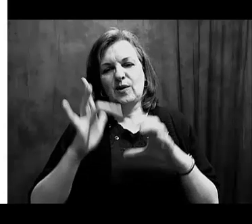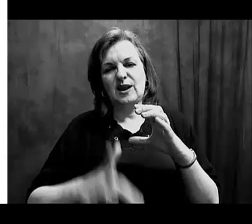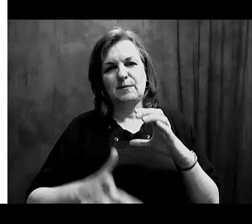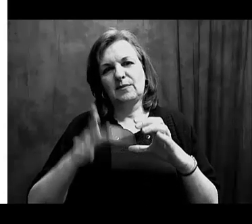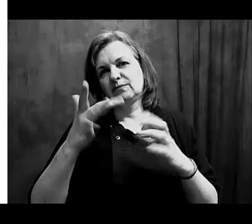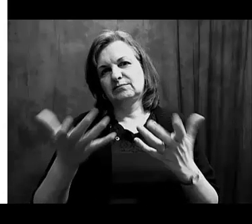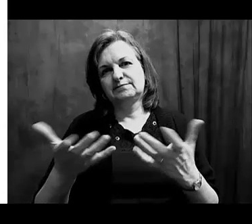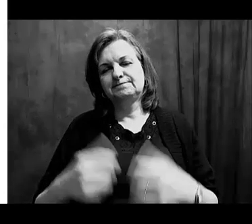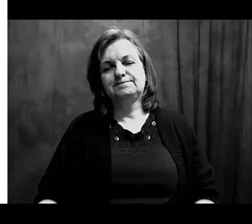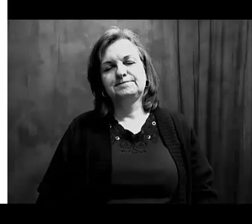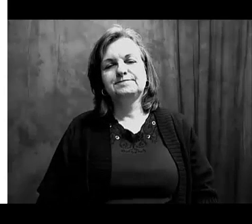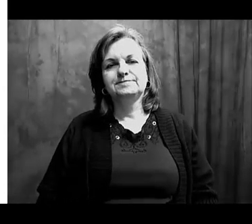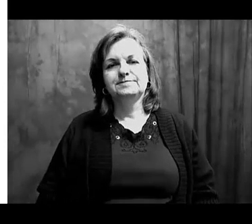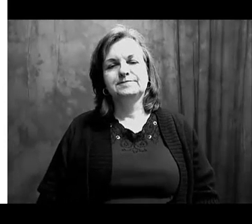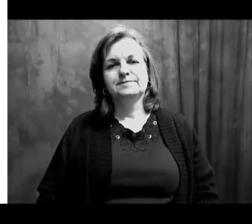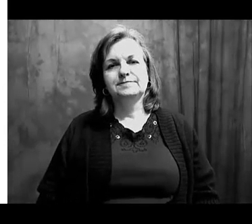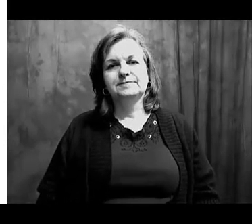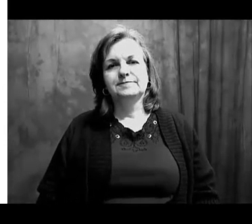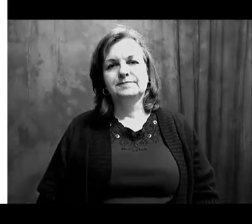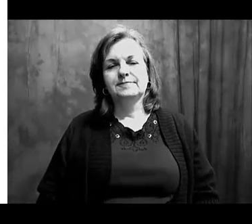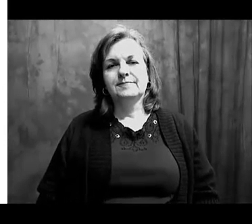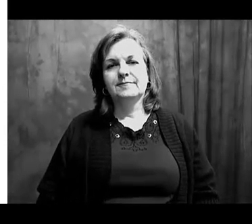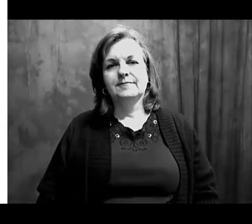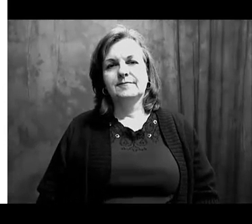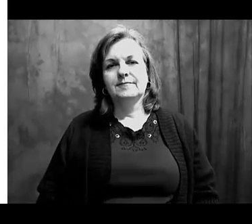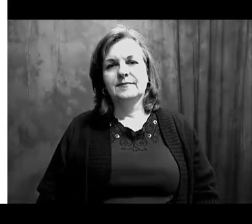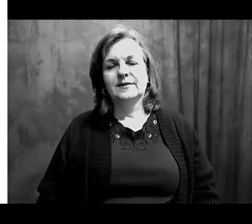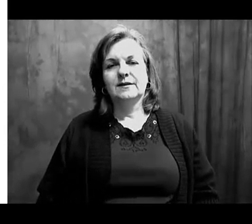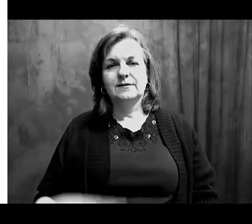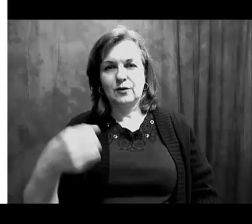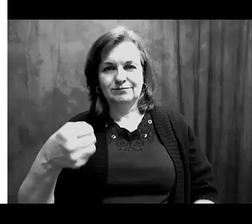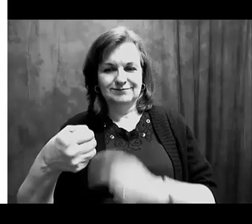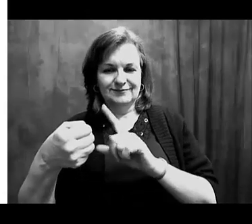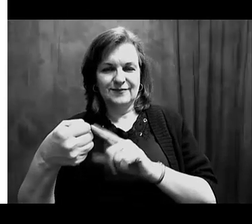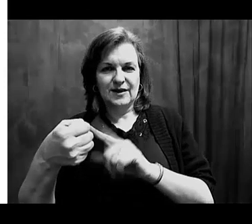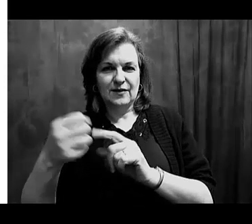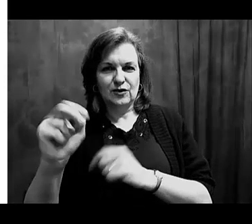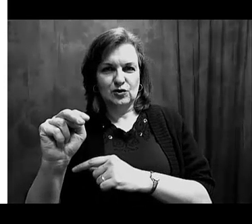so what happens is the neurotransmitter is actually going to bind to this receptor